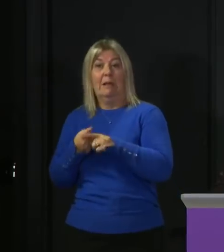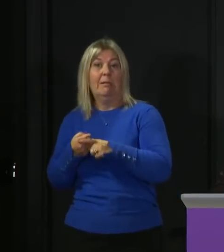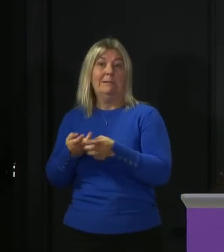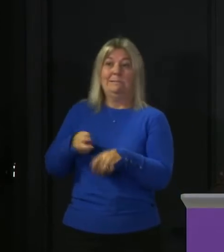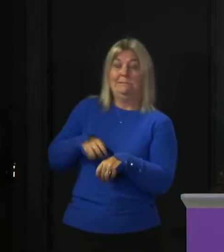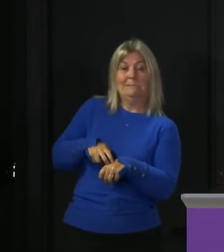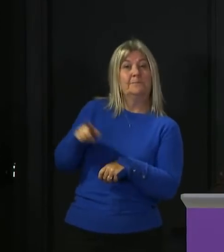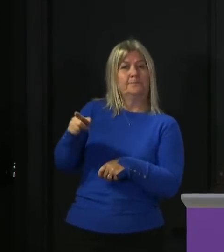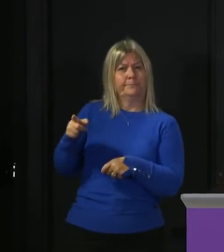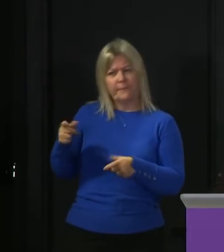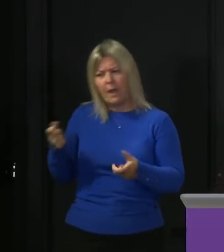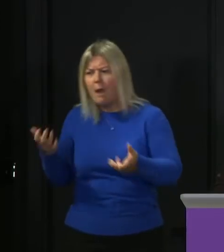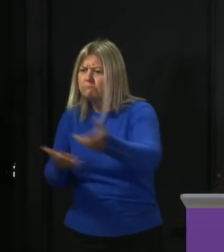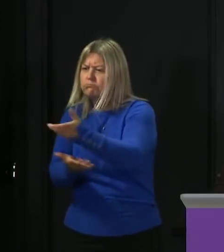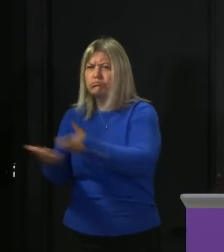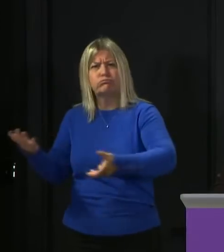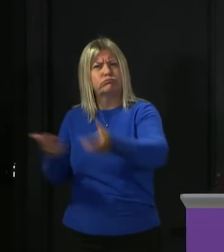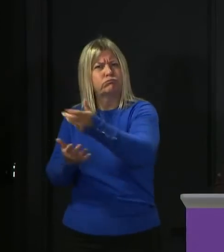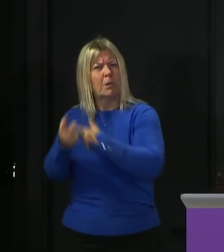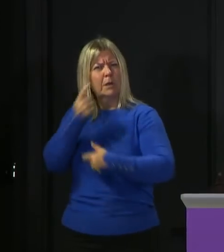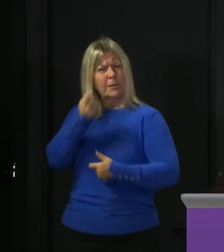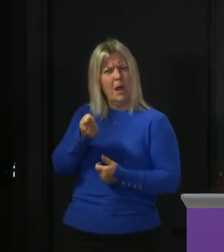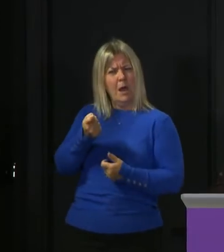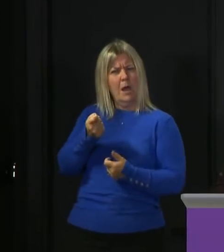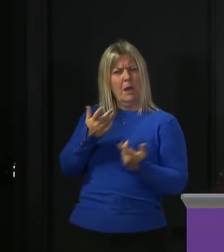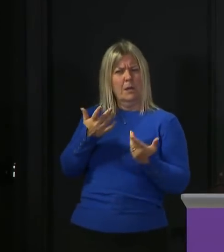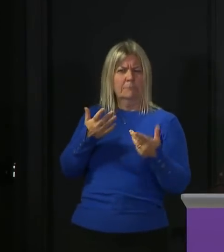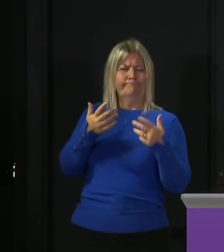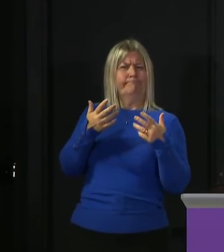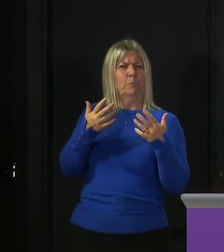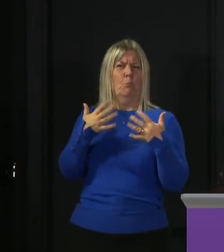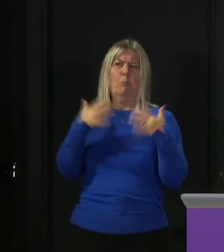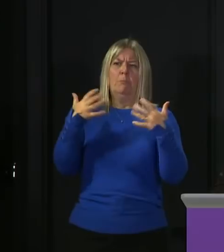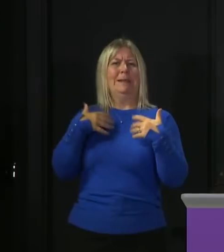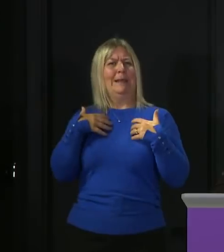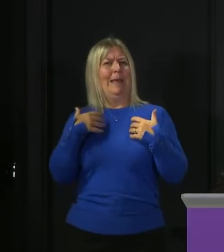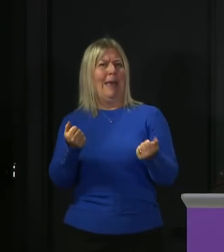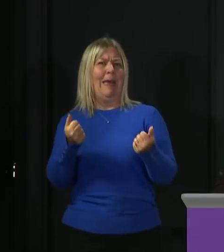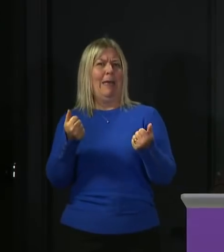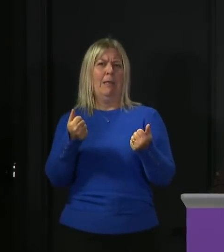the course of the winter and have the ability to mitigate on the economy. So we will continue to